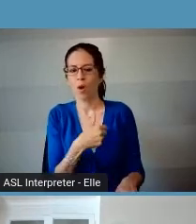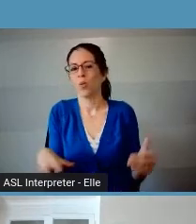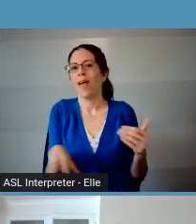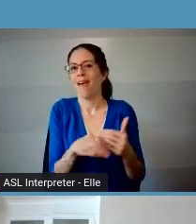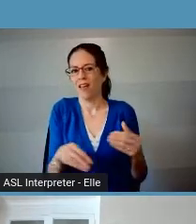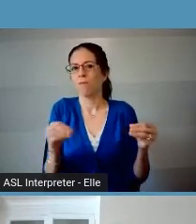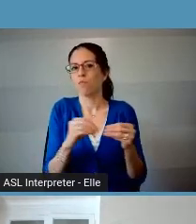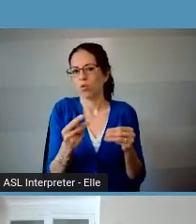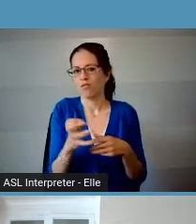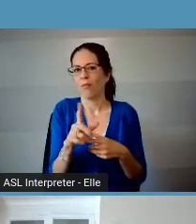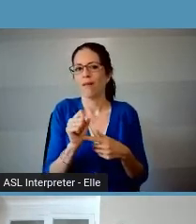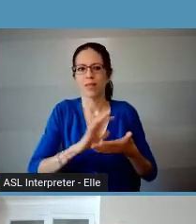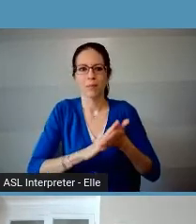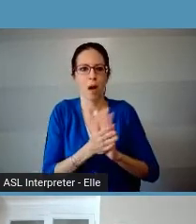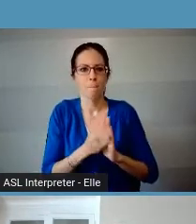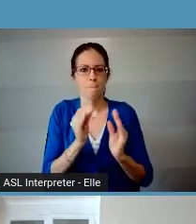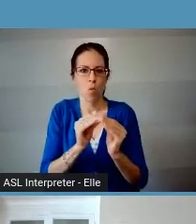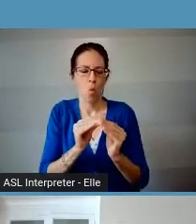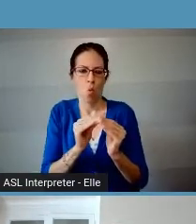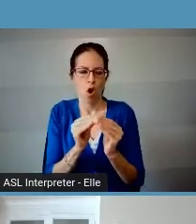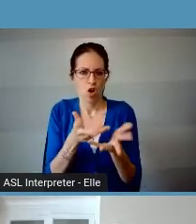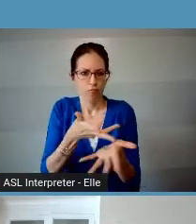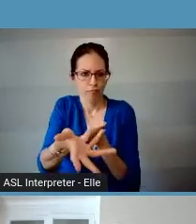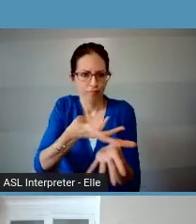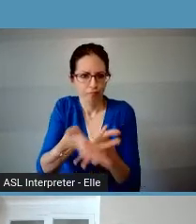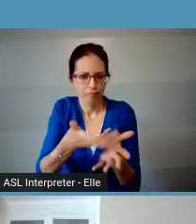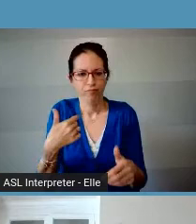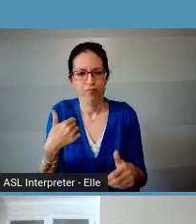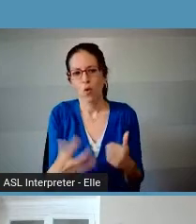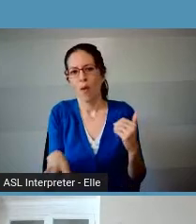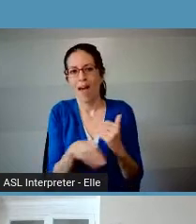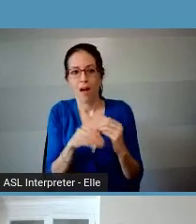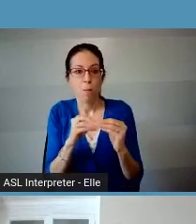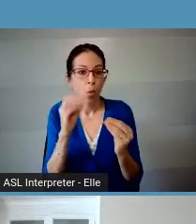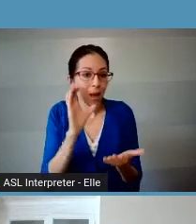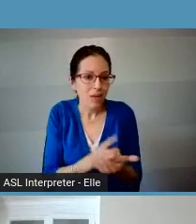engaging. We love how Road tour allowed more images more context we want more of that.